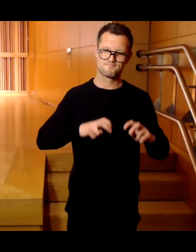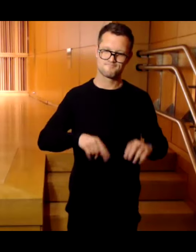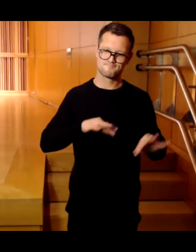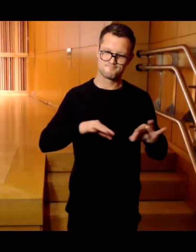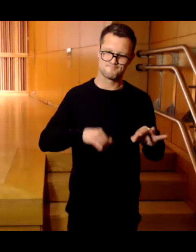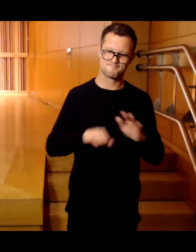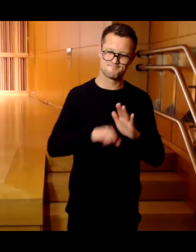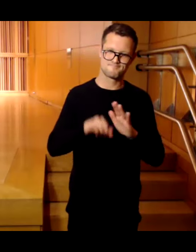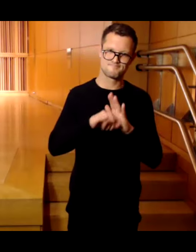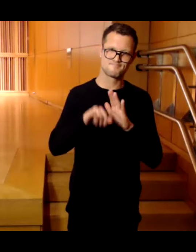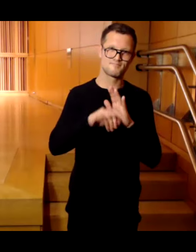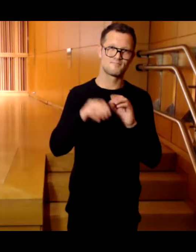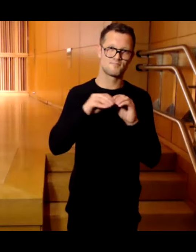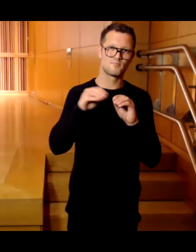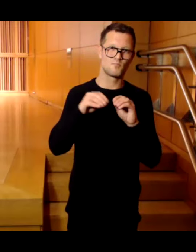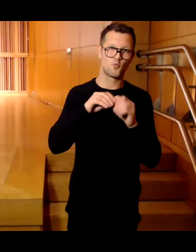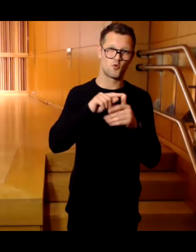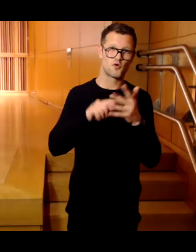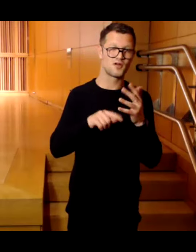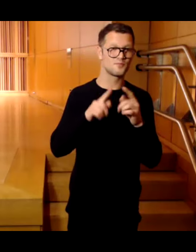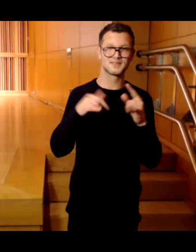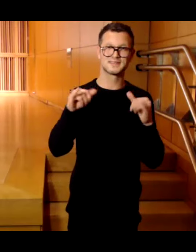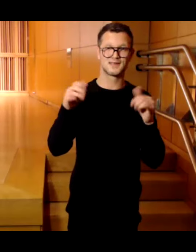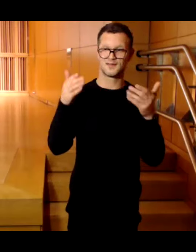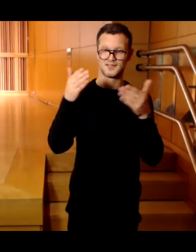Regardless, the world. remains divided between us.